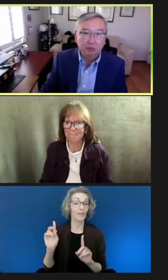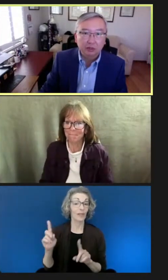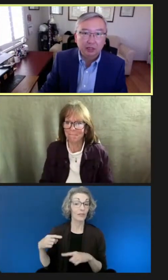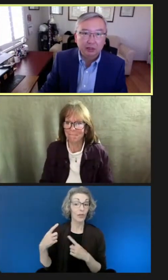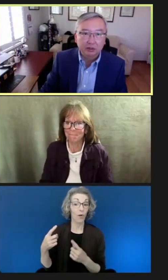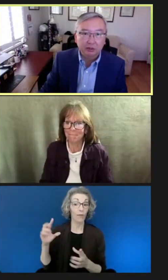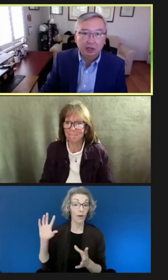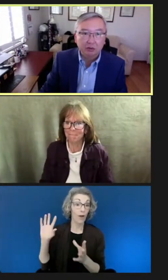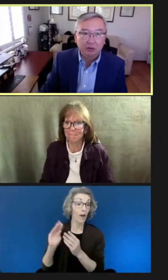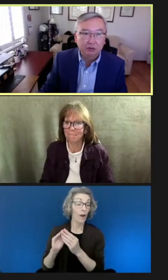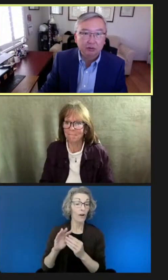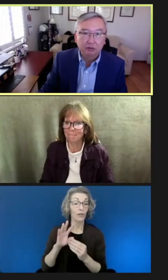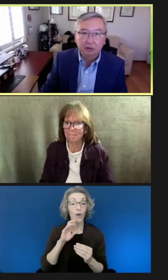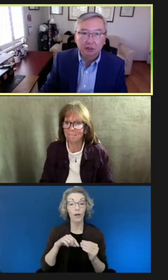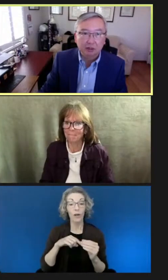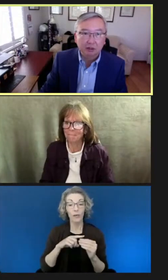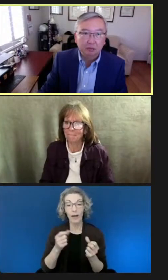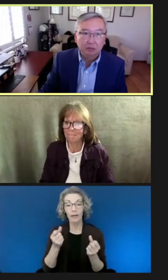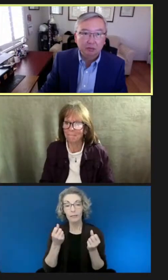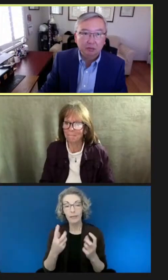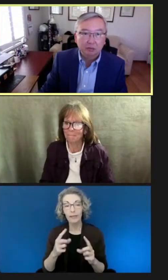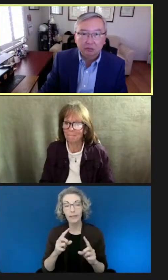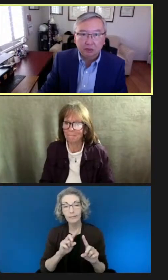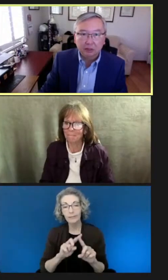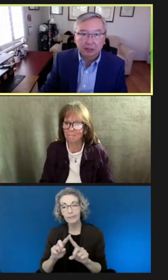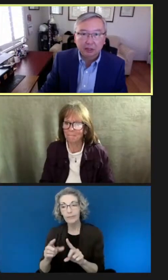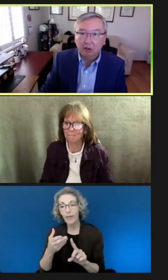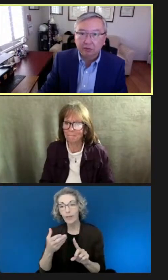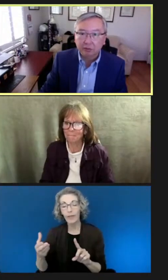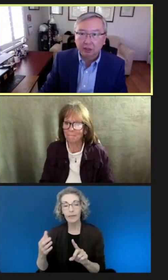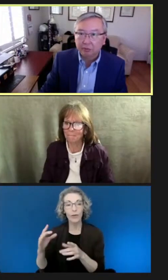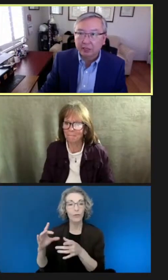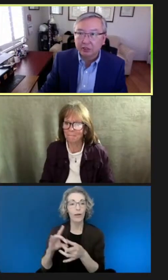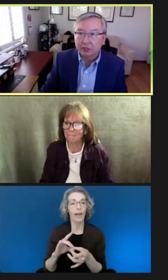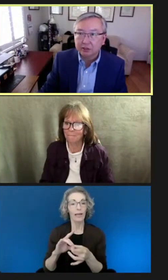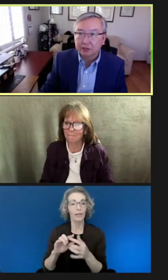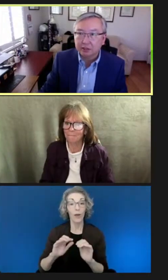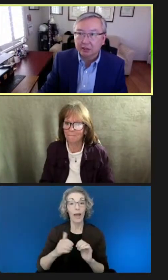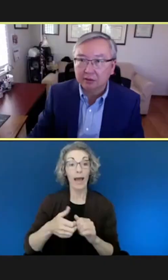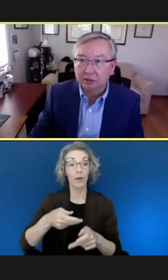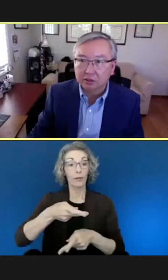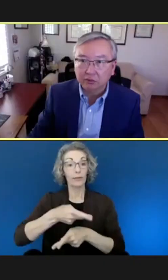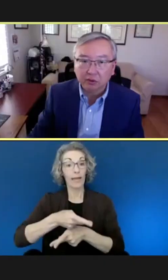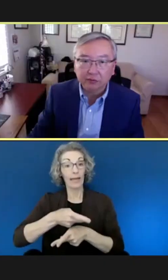are related to how to take care of patients and so forth.